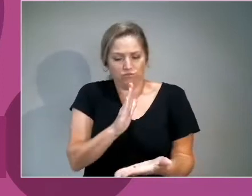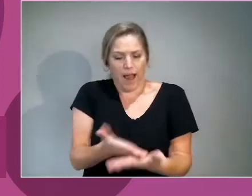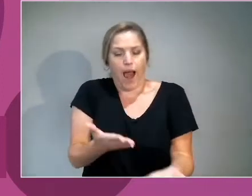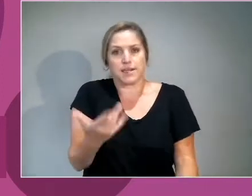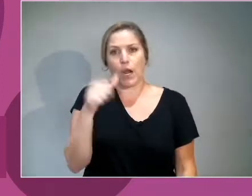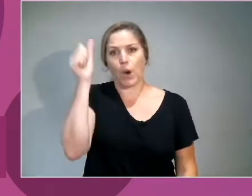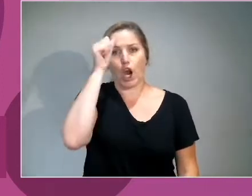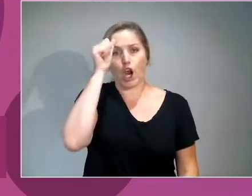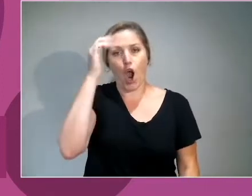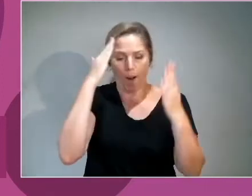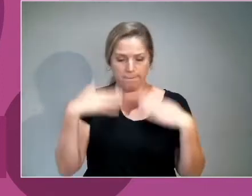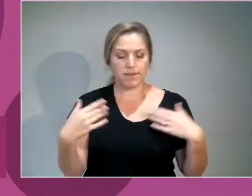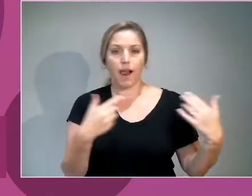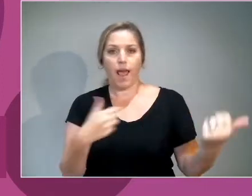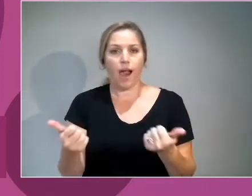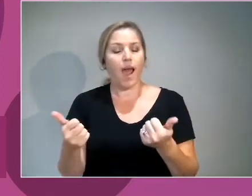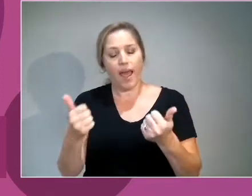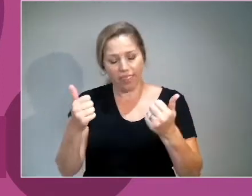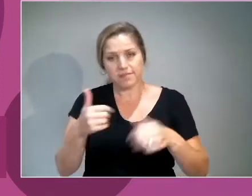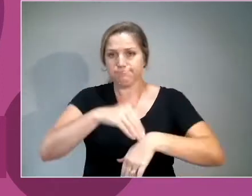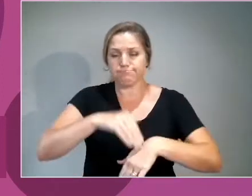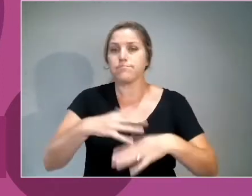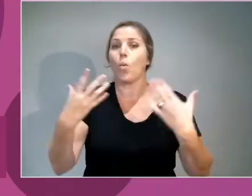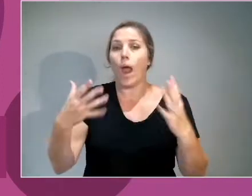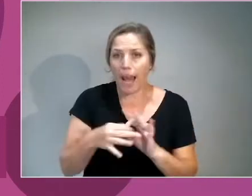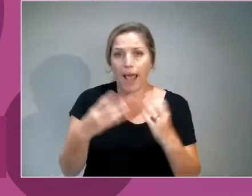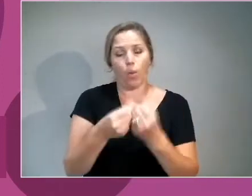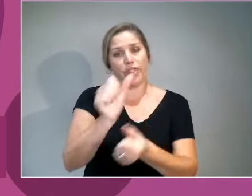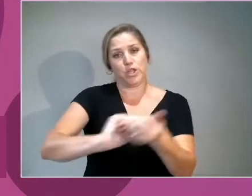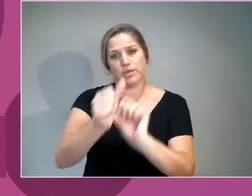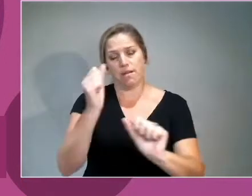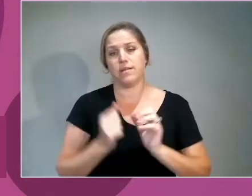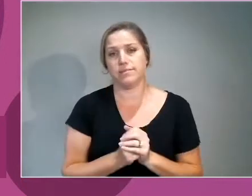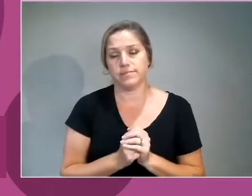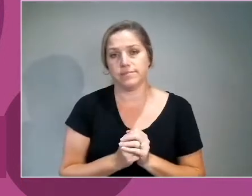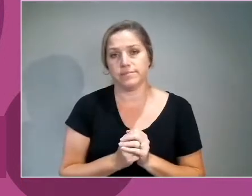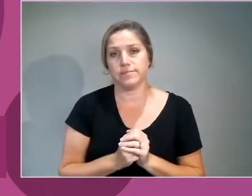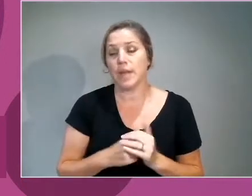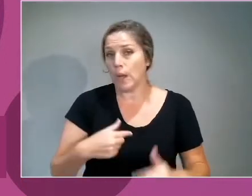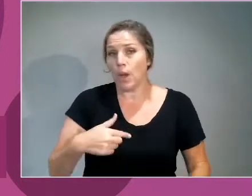In the Commission, we recognise that it is for that reason that we do the work that we do,